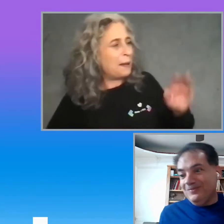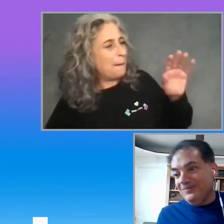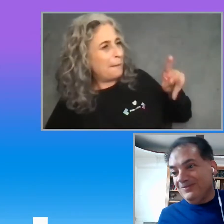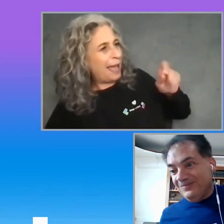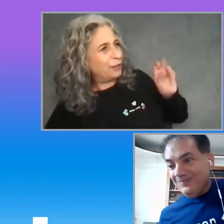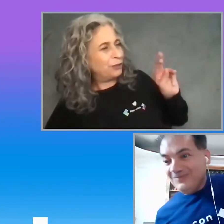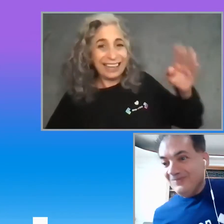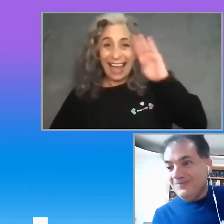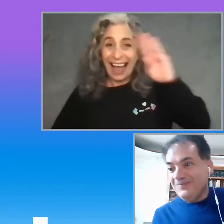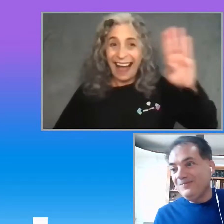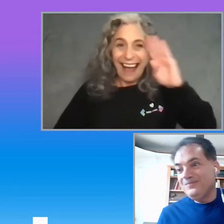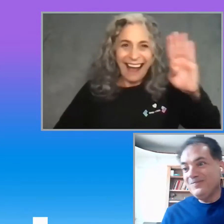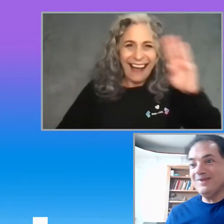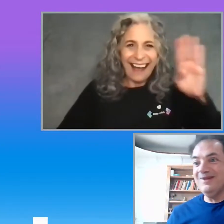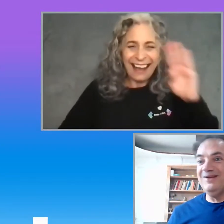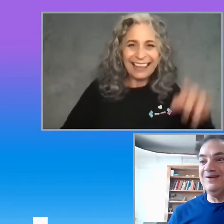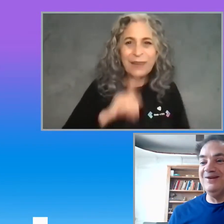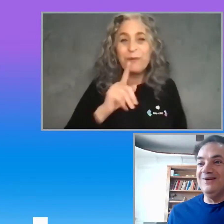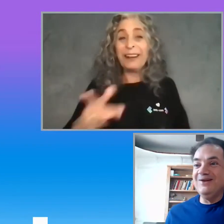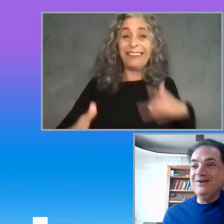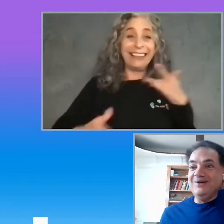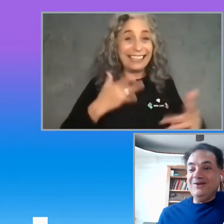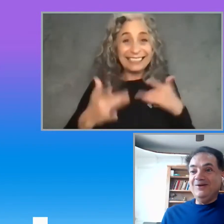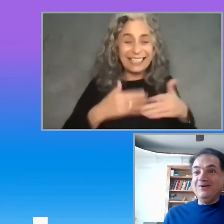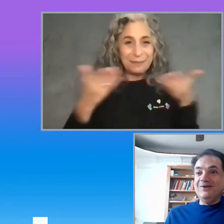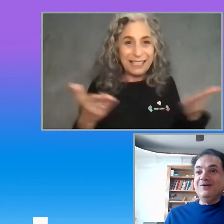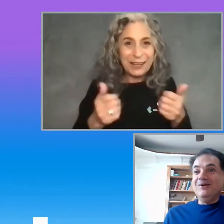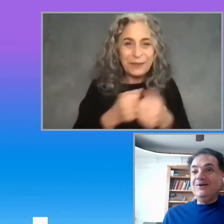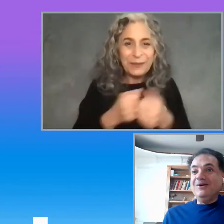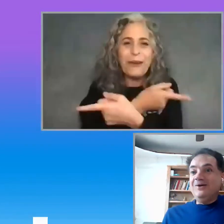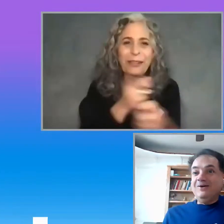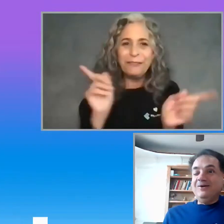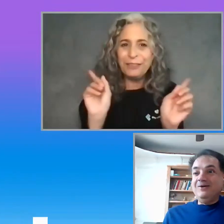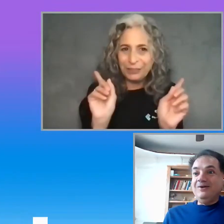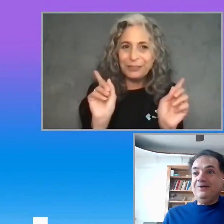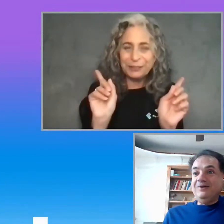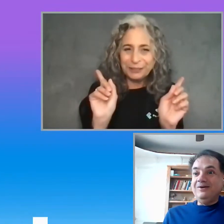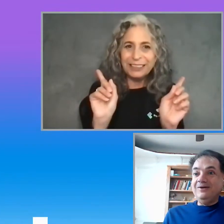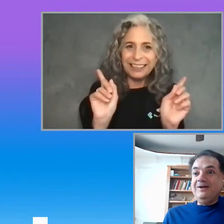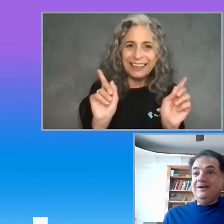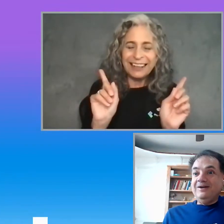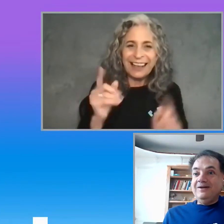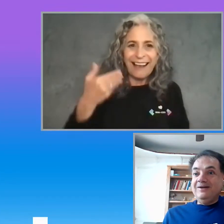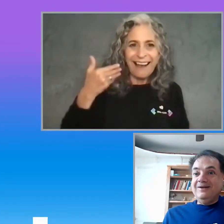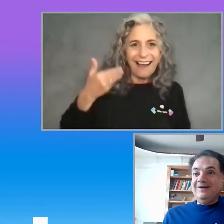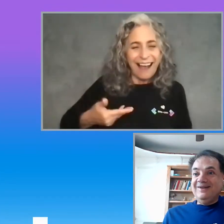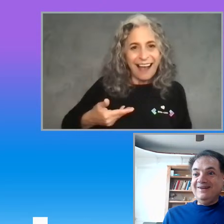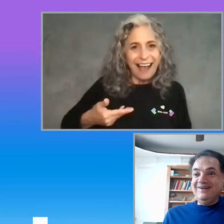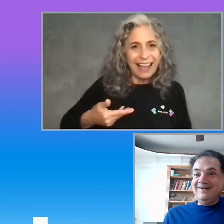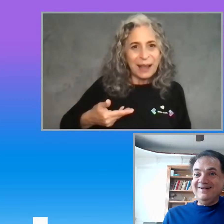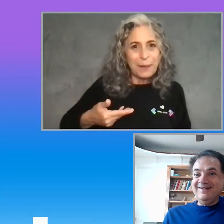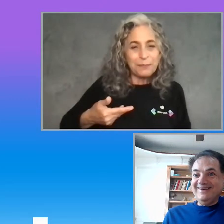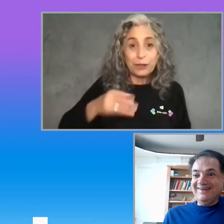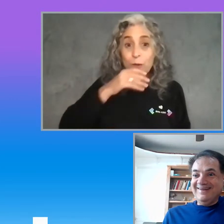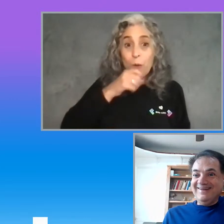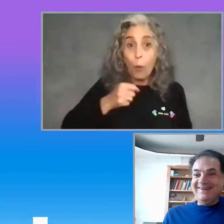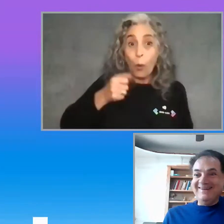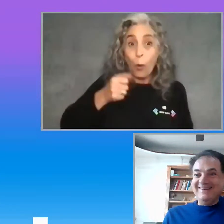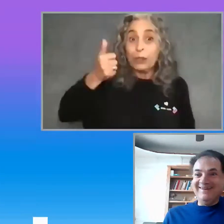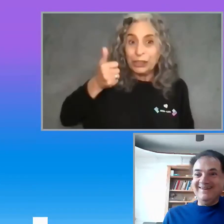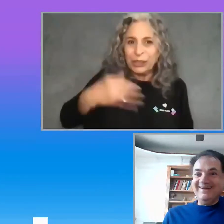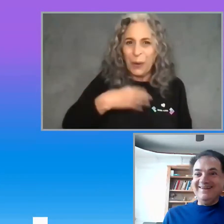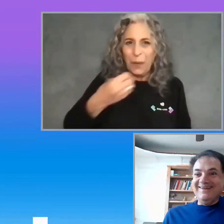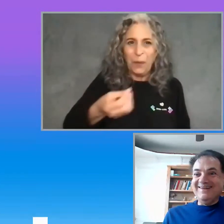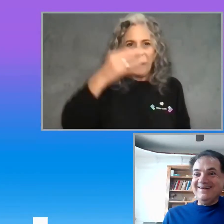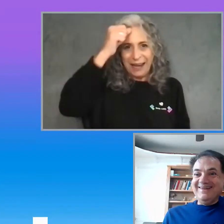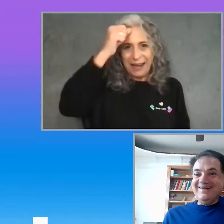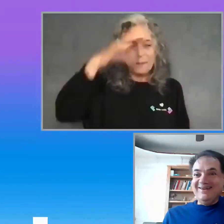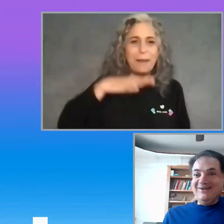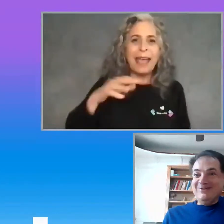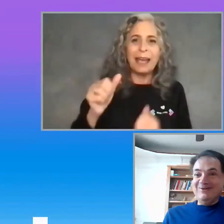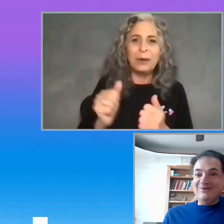Hi. I'm really so happy to be